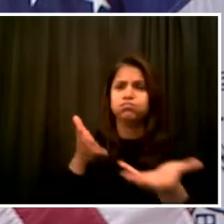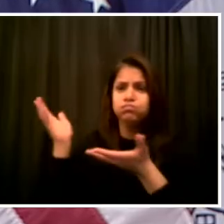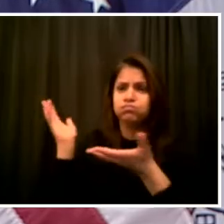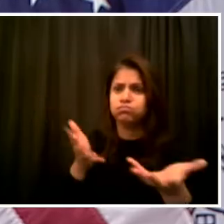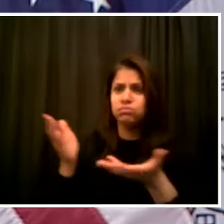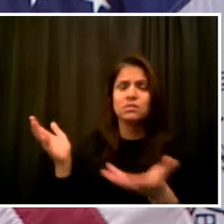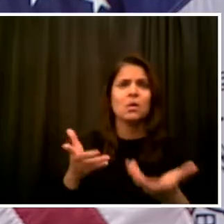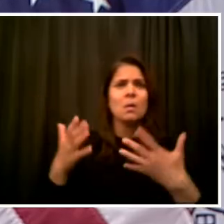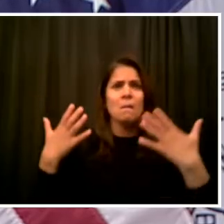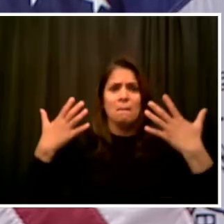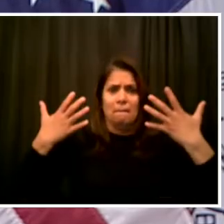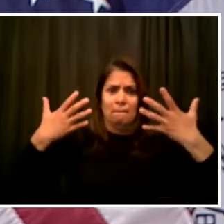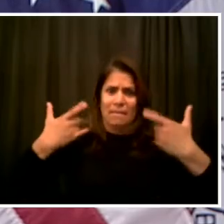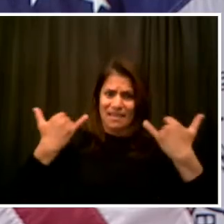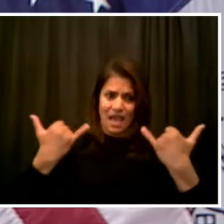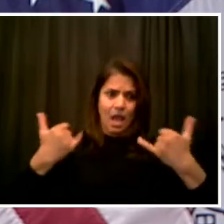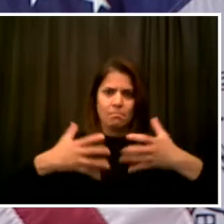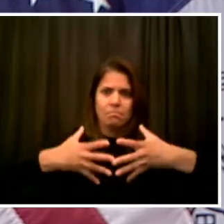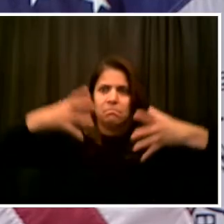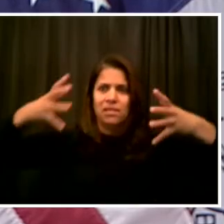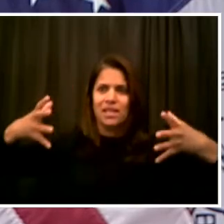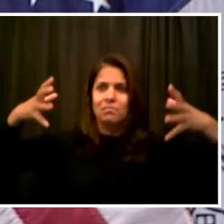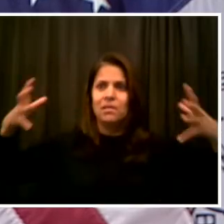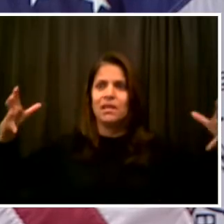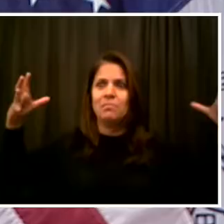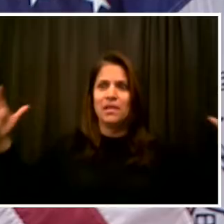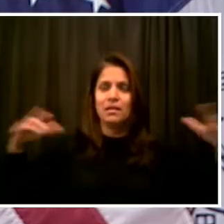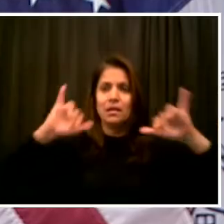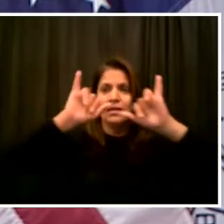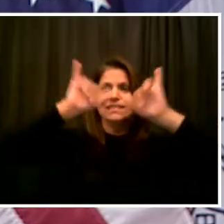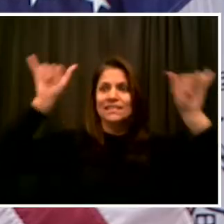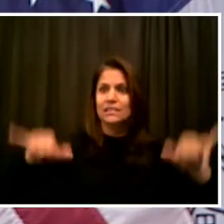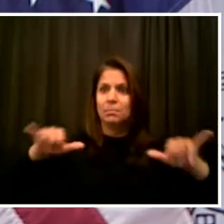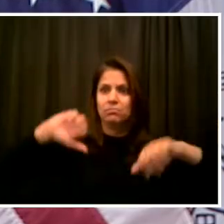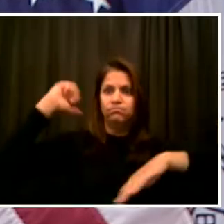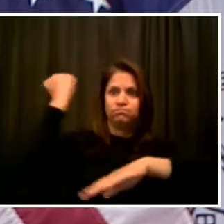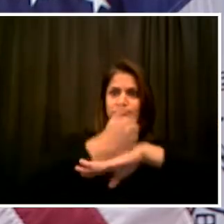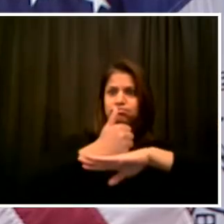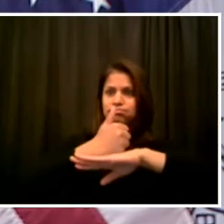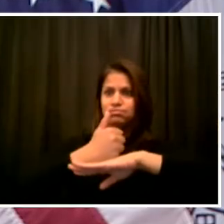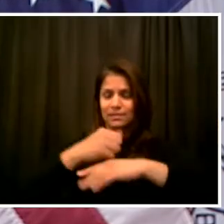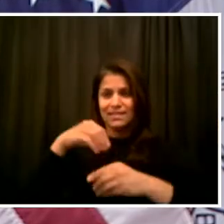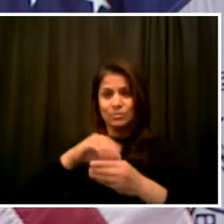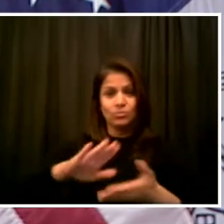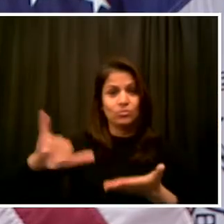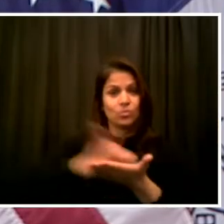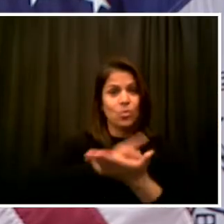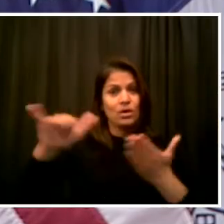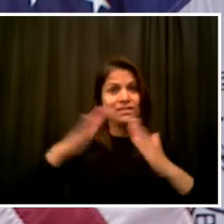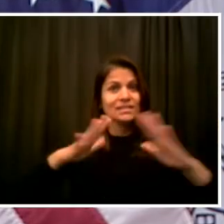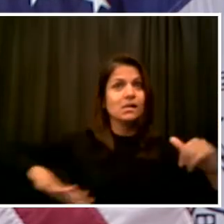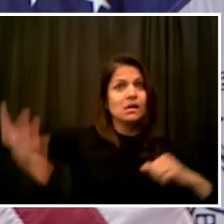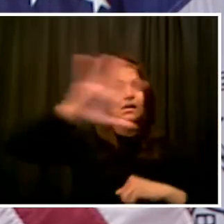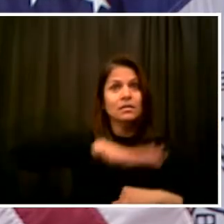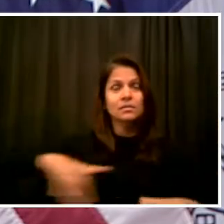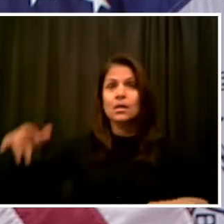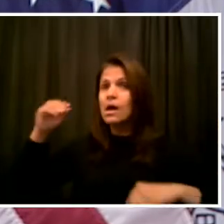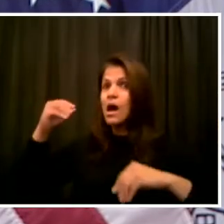LEVEL THAT'S NEVER BEEN DONE BEFORE. IT'S GOING TO KEEP GROWING UNFORTUNATELY BECAUSE OF THE